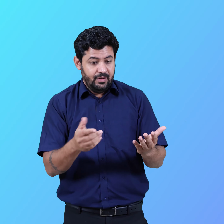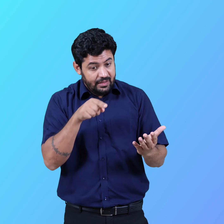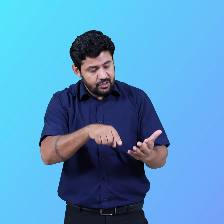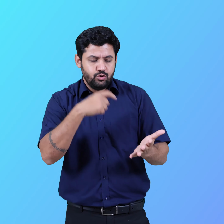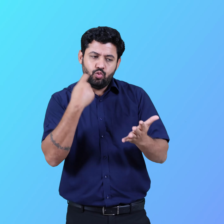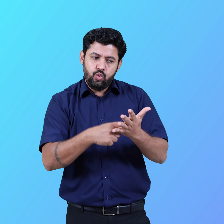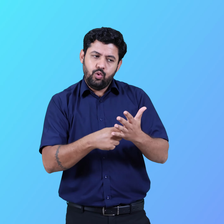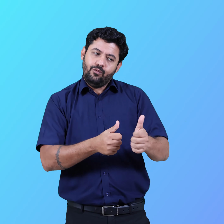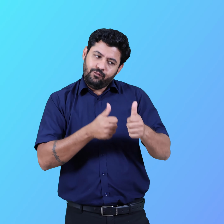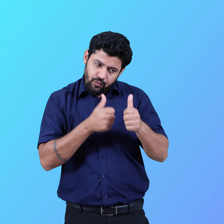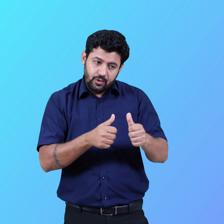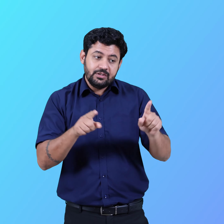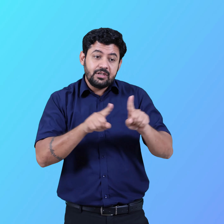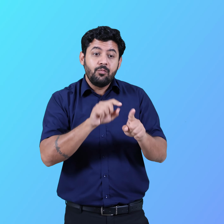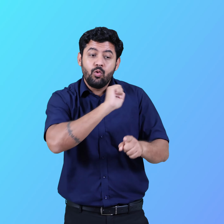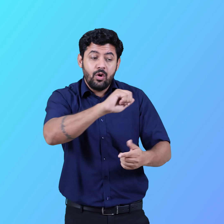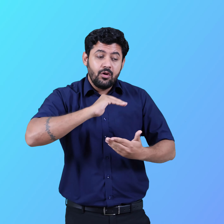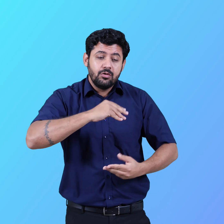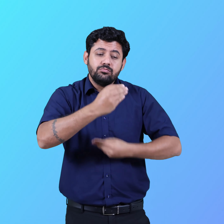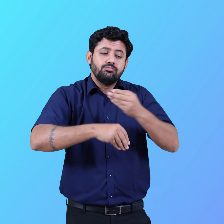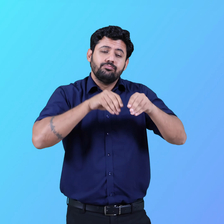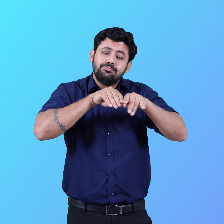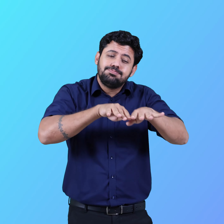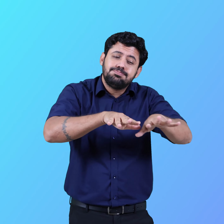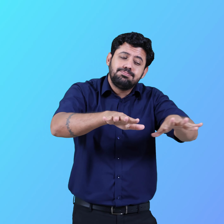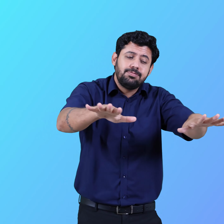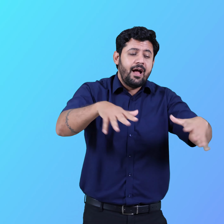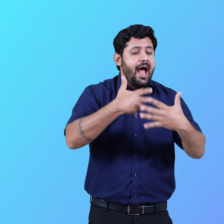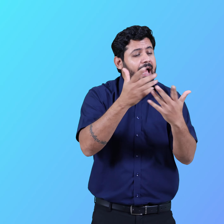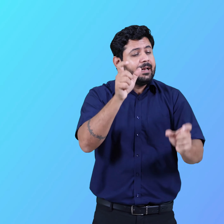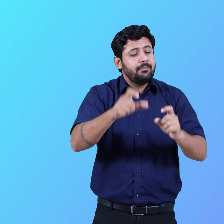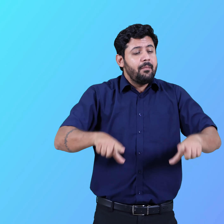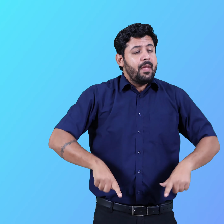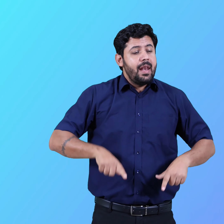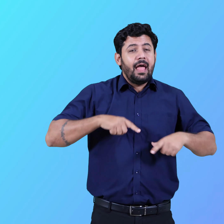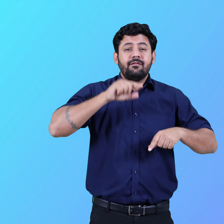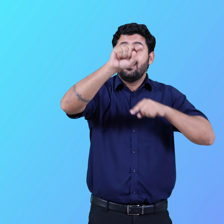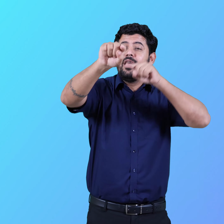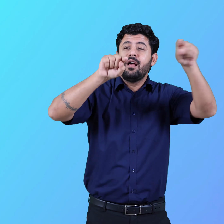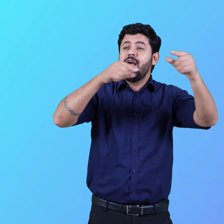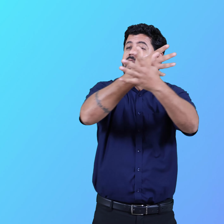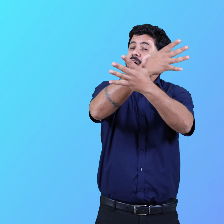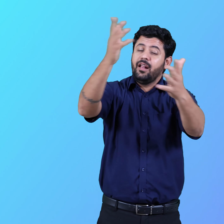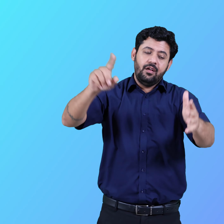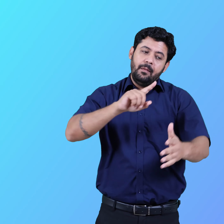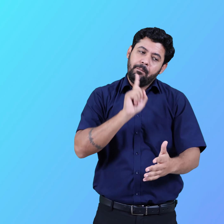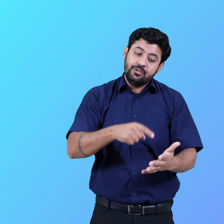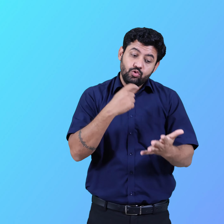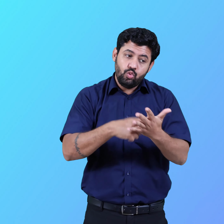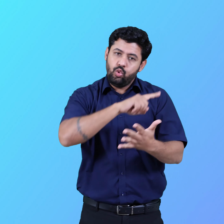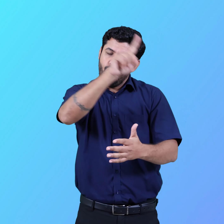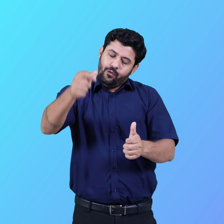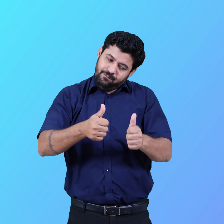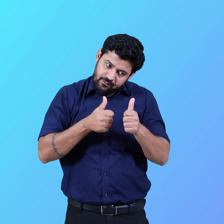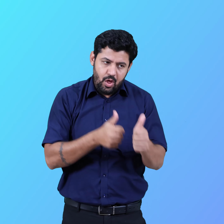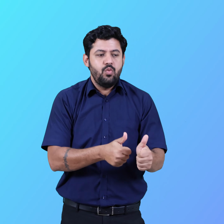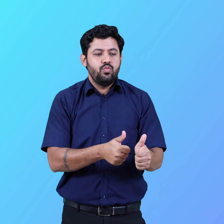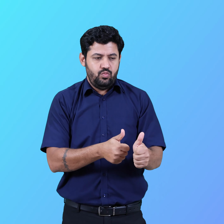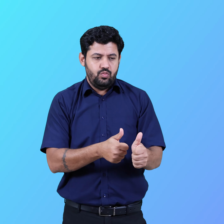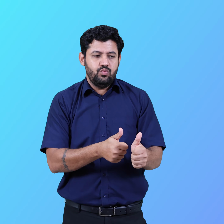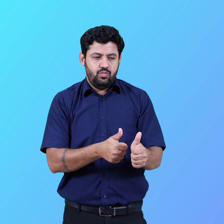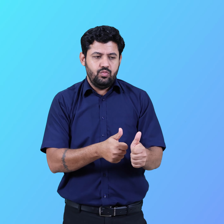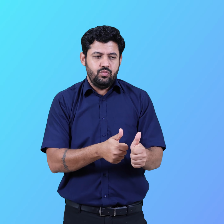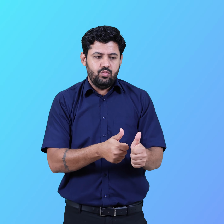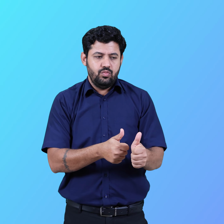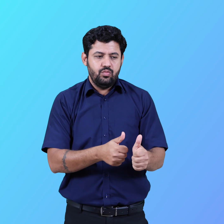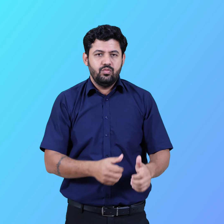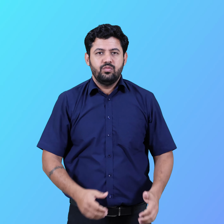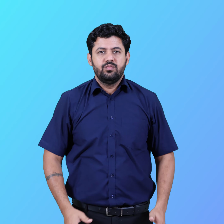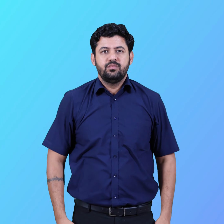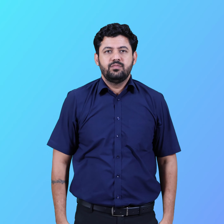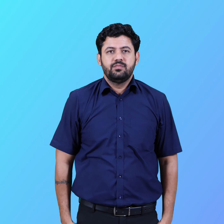This law will always continue through your generations, wherever you live.